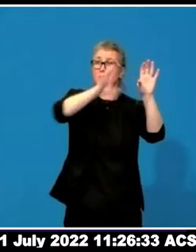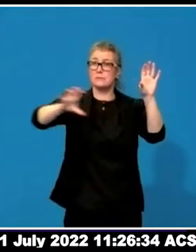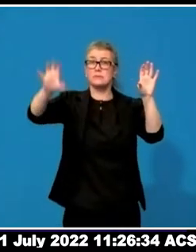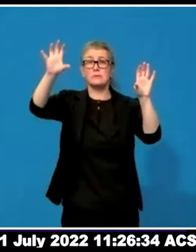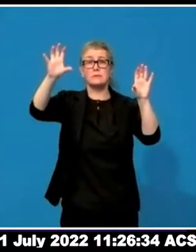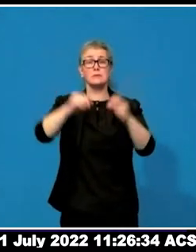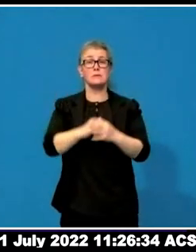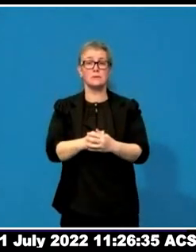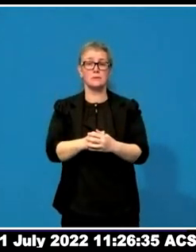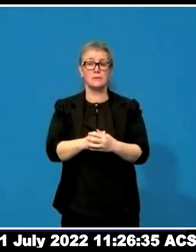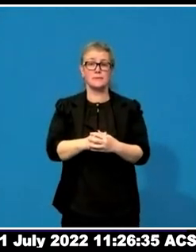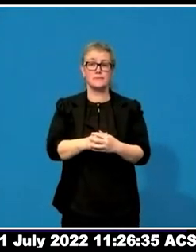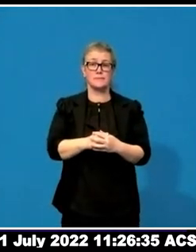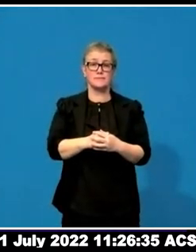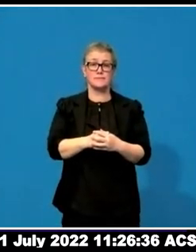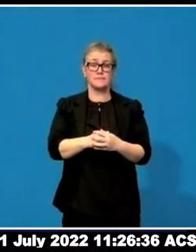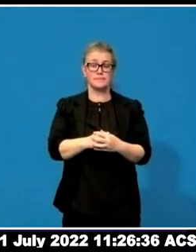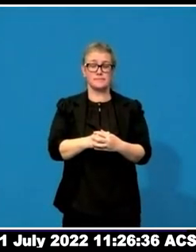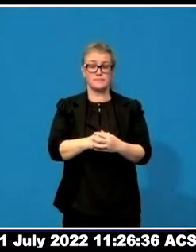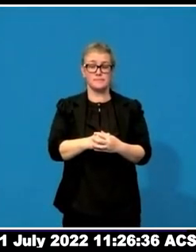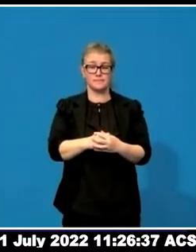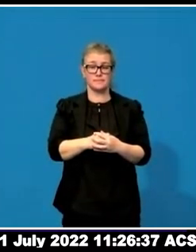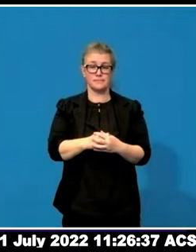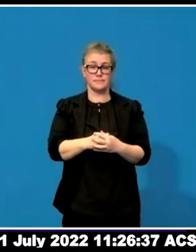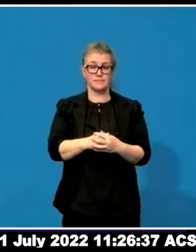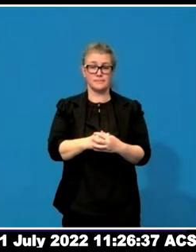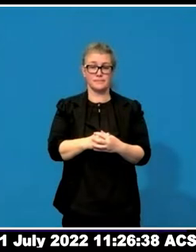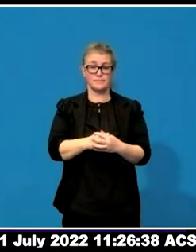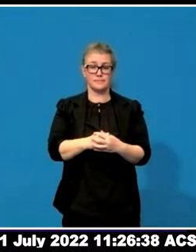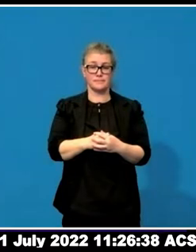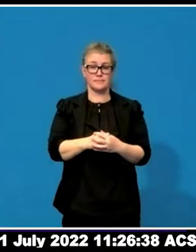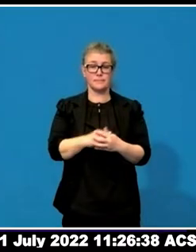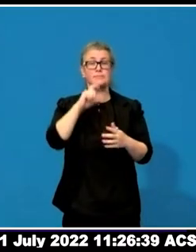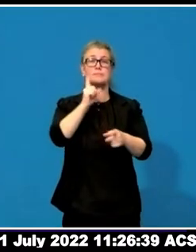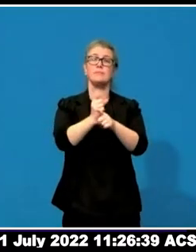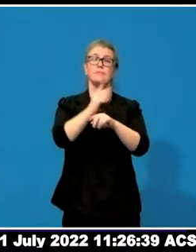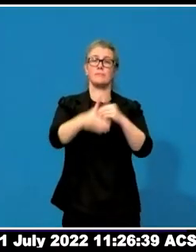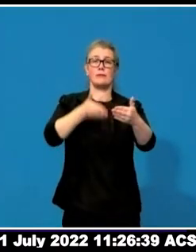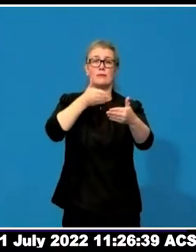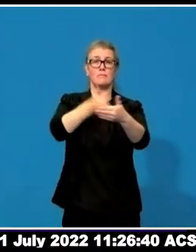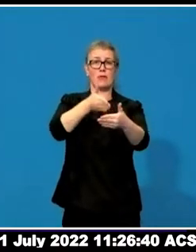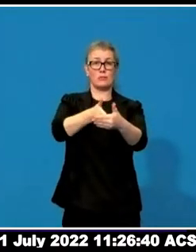evidence. The barriers to people with disability in these remote locations